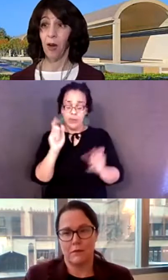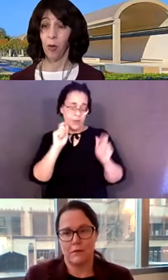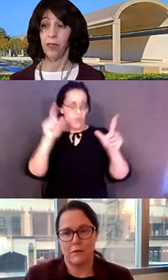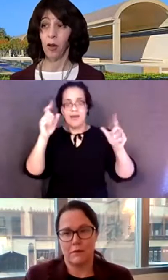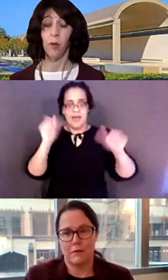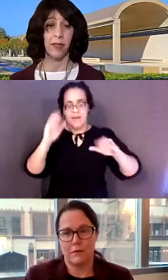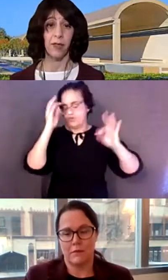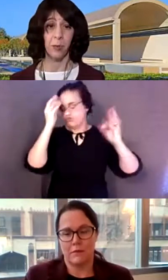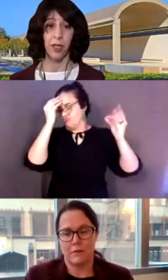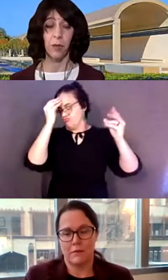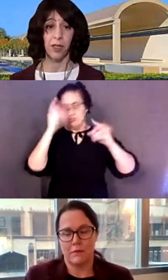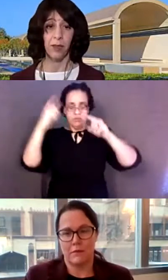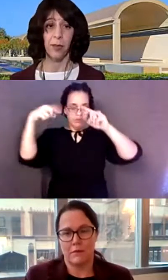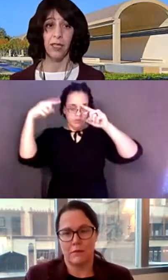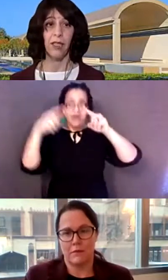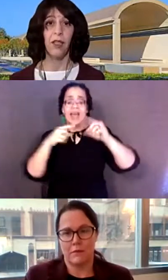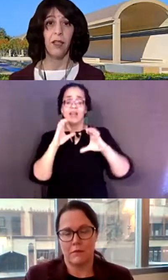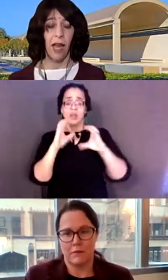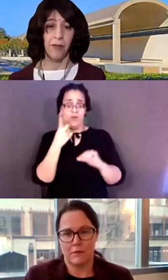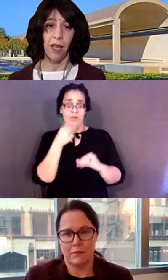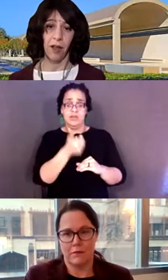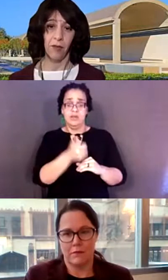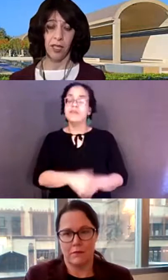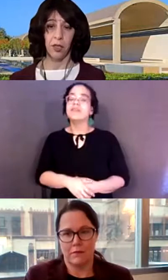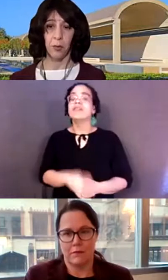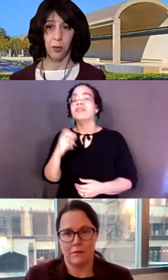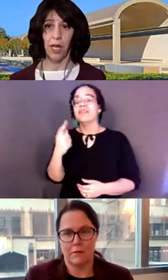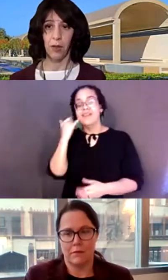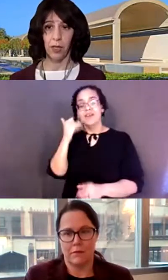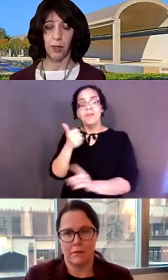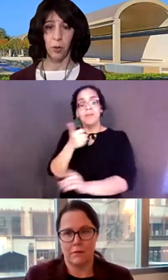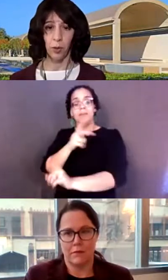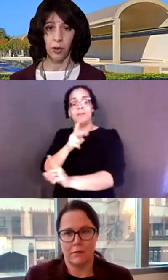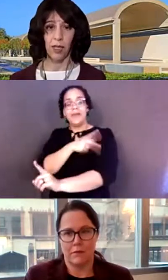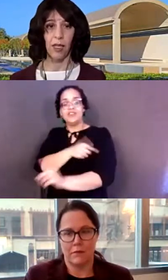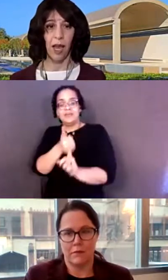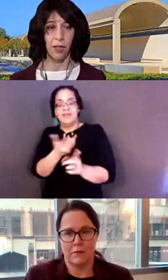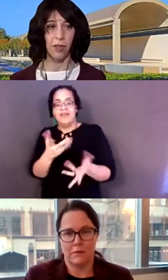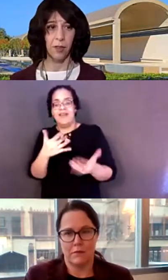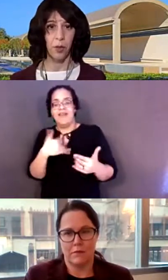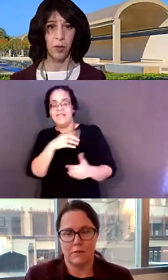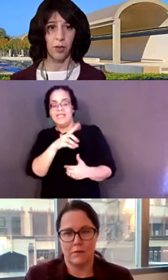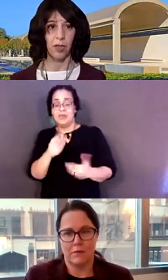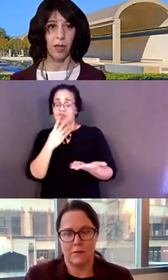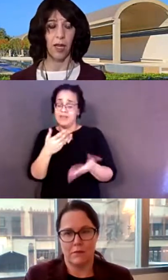always if it's a patient with a disability having that conversation beforehand with the support person and